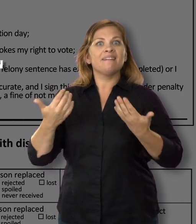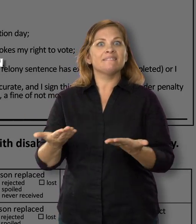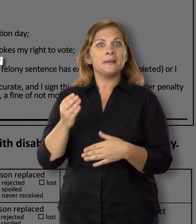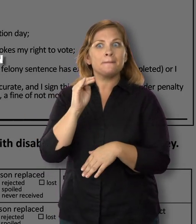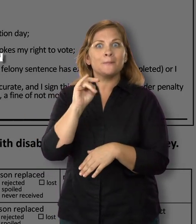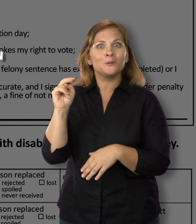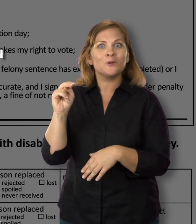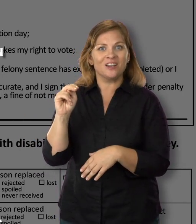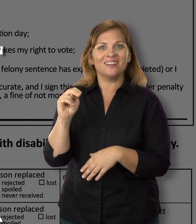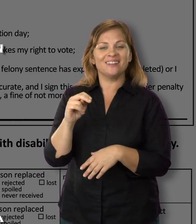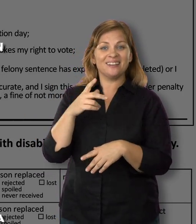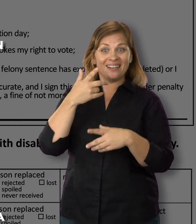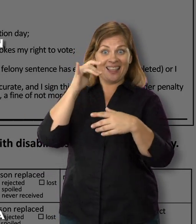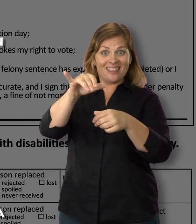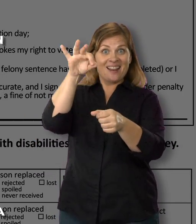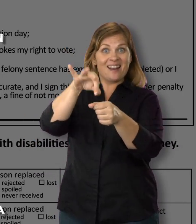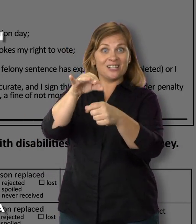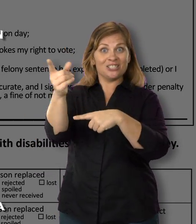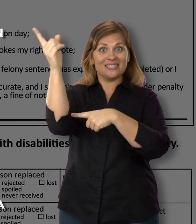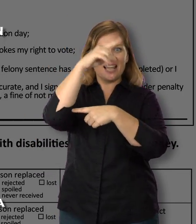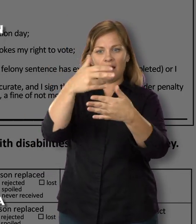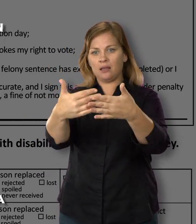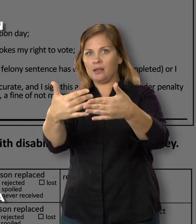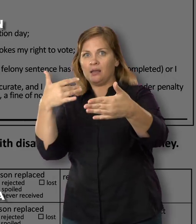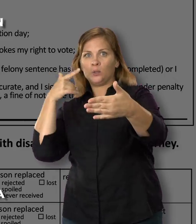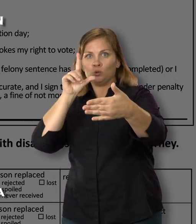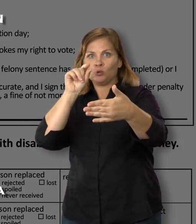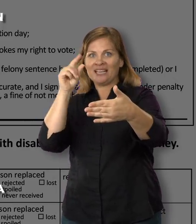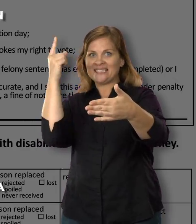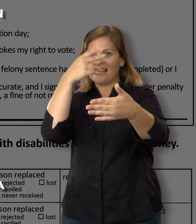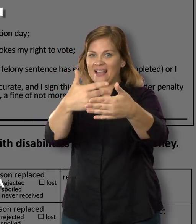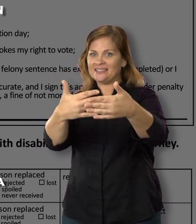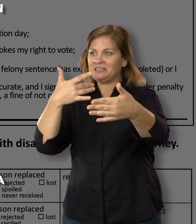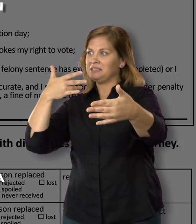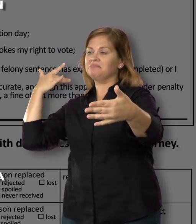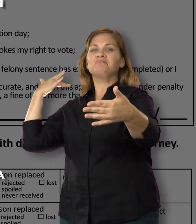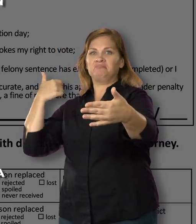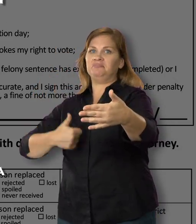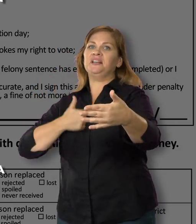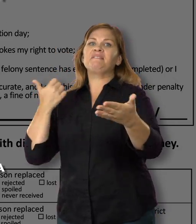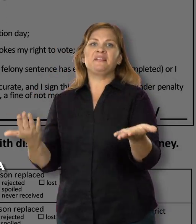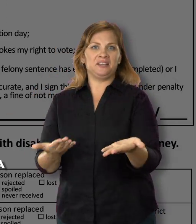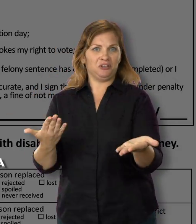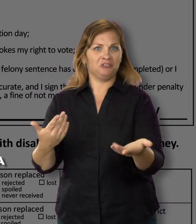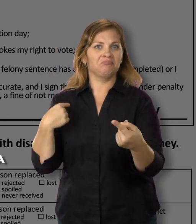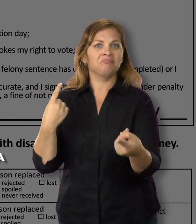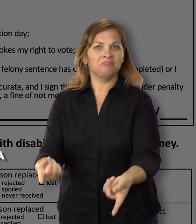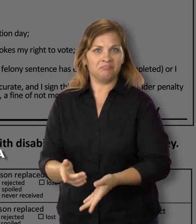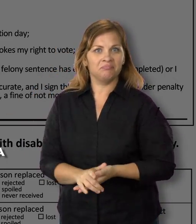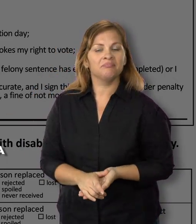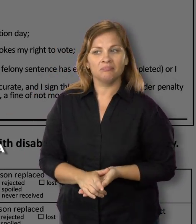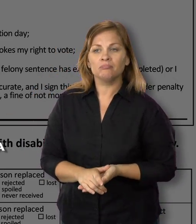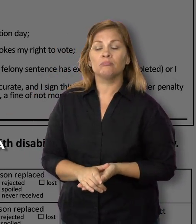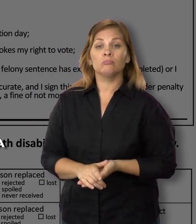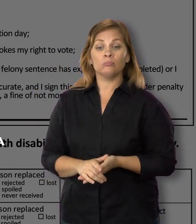for 20 days immediately preceding Election Day;